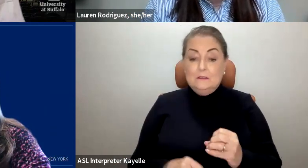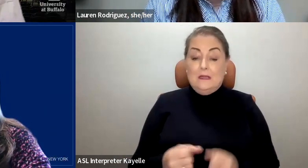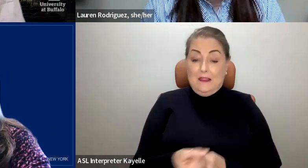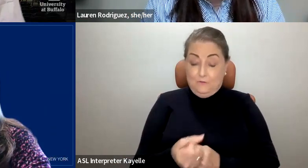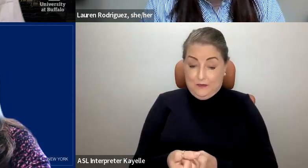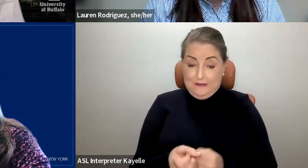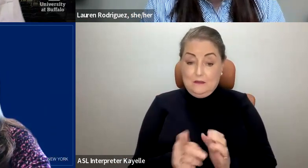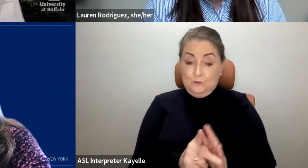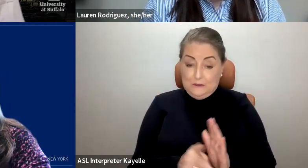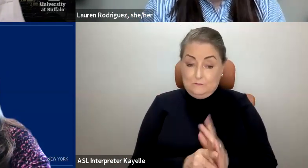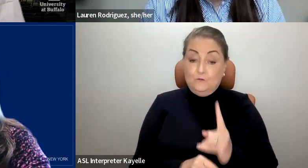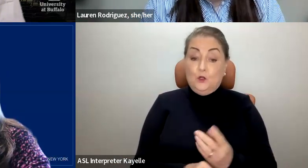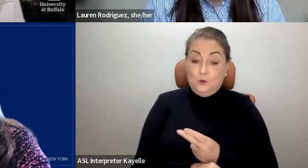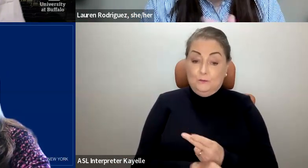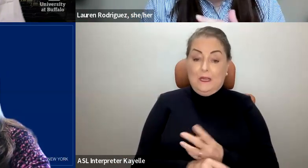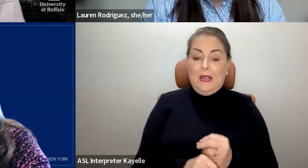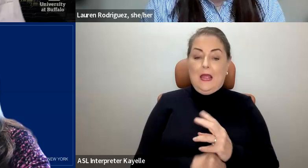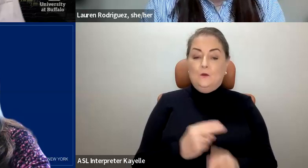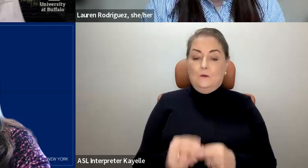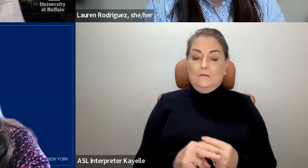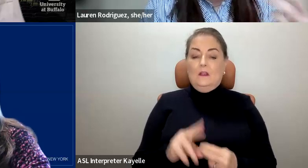design for learning. So they're taking on kind of this more